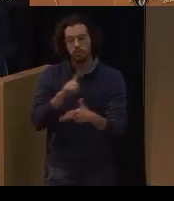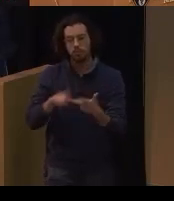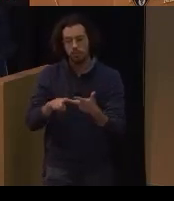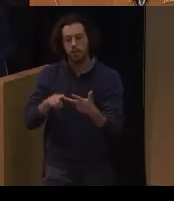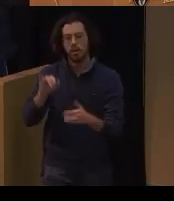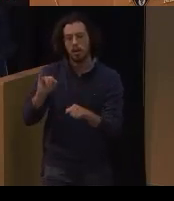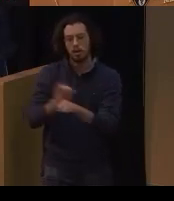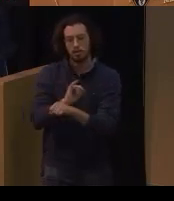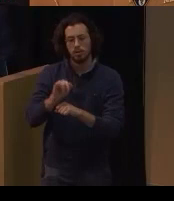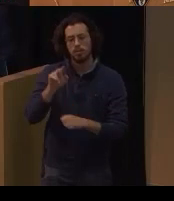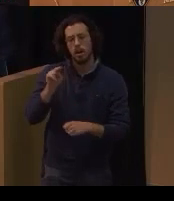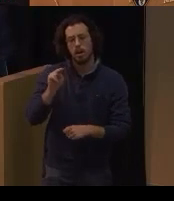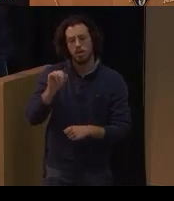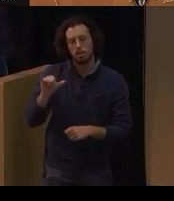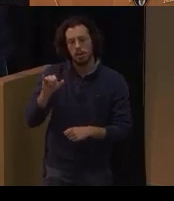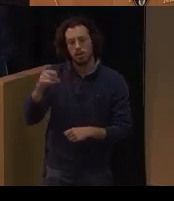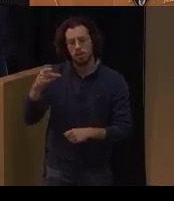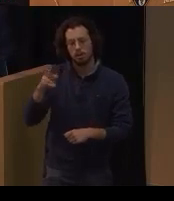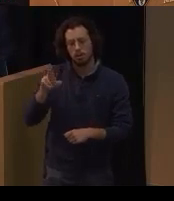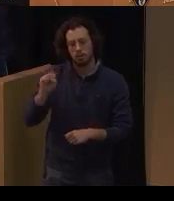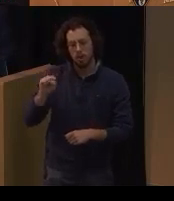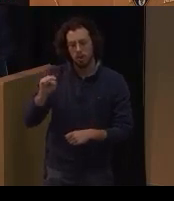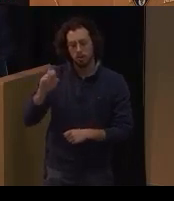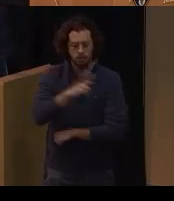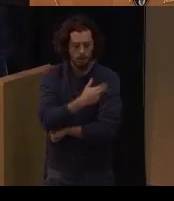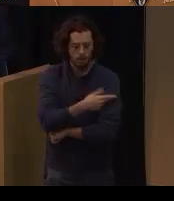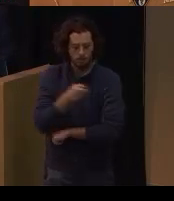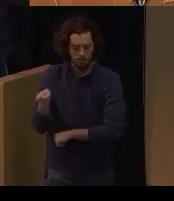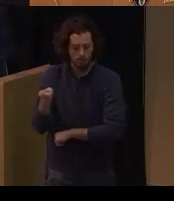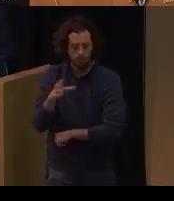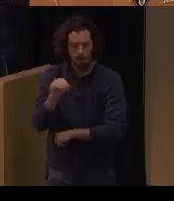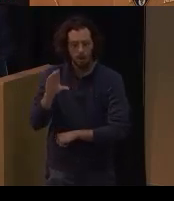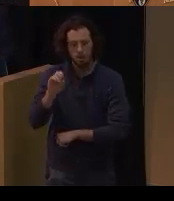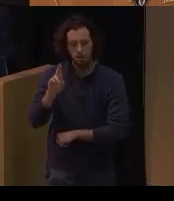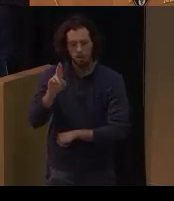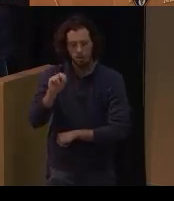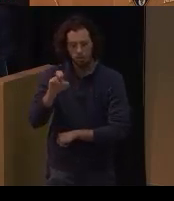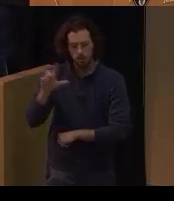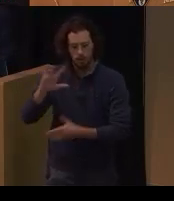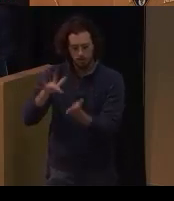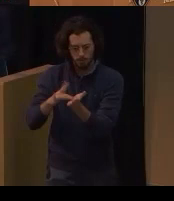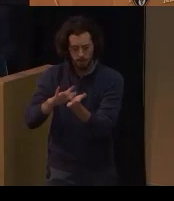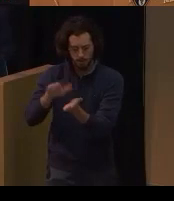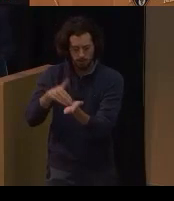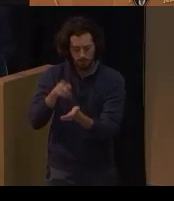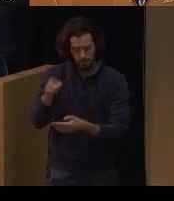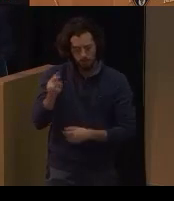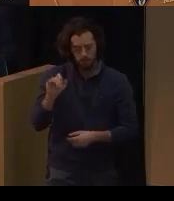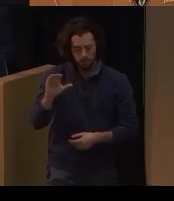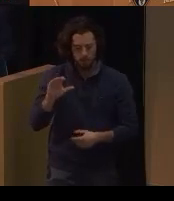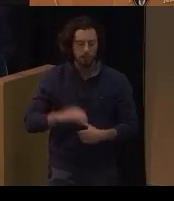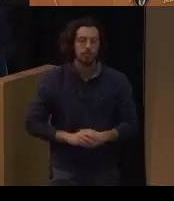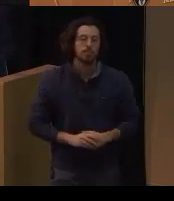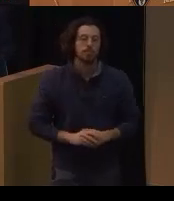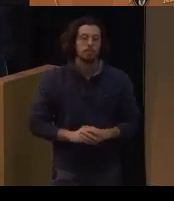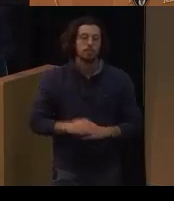Presbyterian Hospital while um Cornell Medical Center in New York City after that he did a